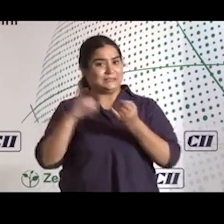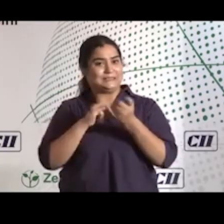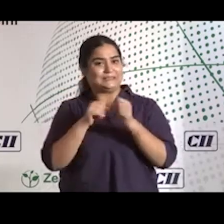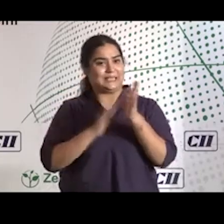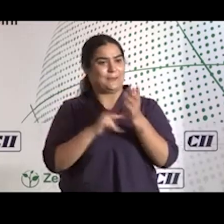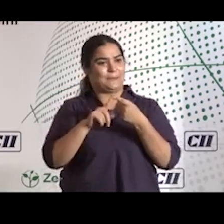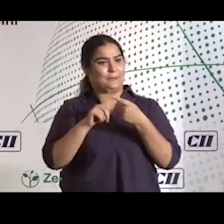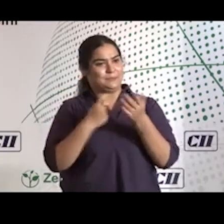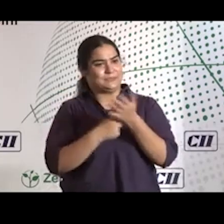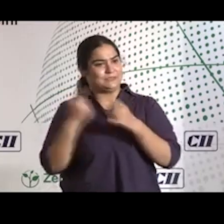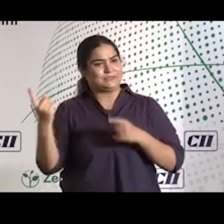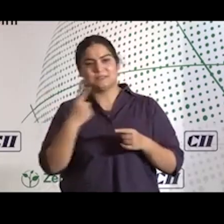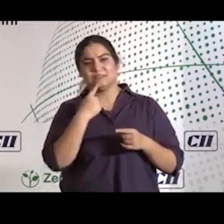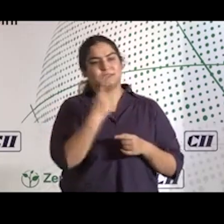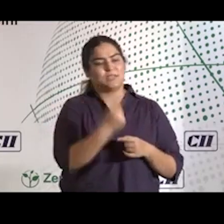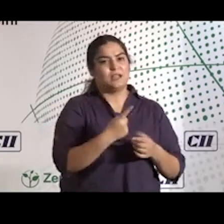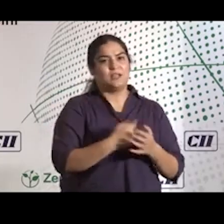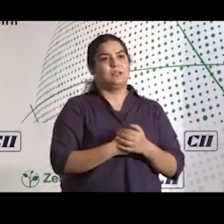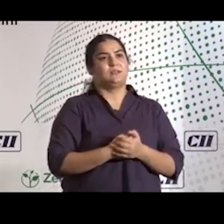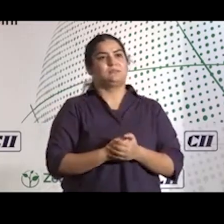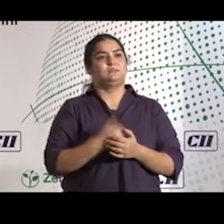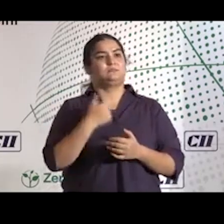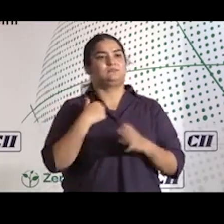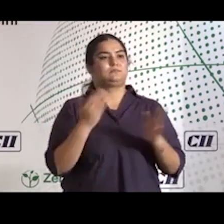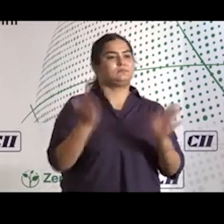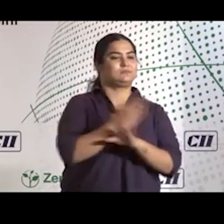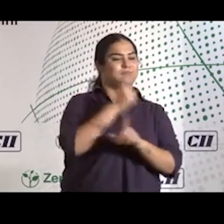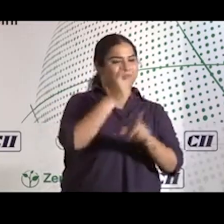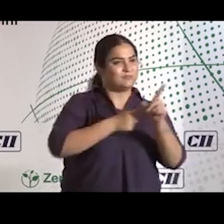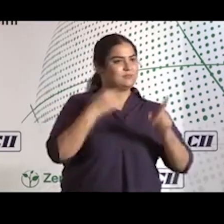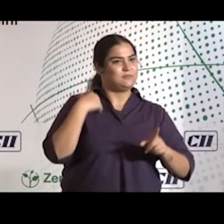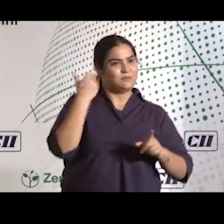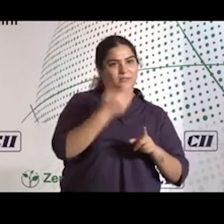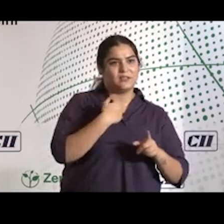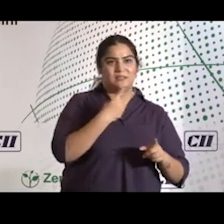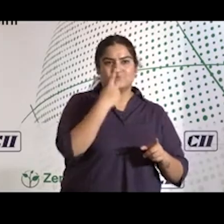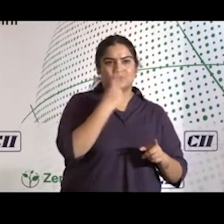I think from what I've seen in the past couple of years is a lot of startups